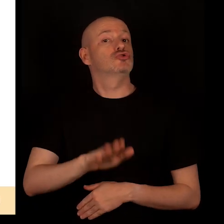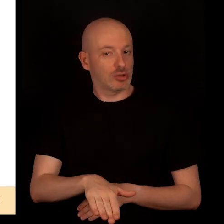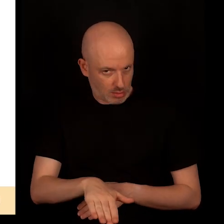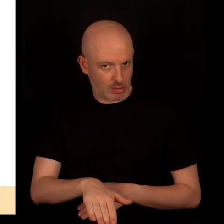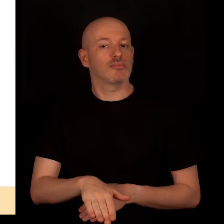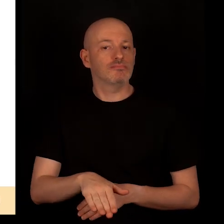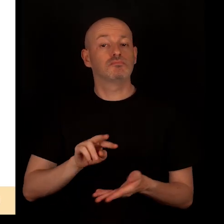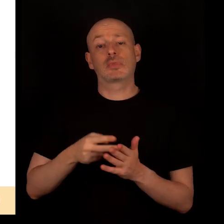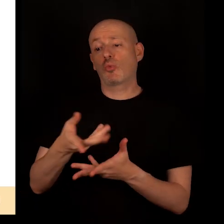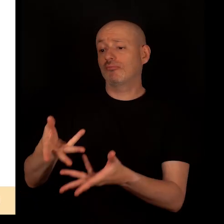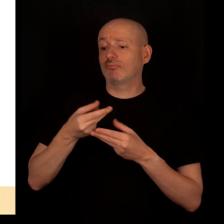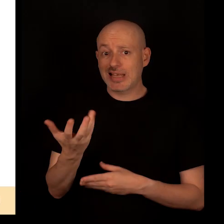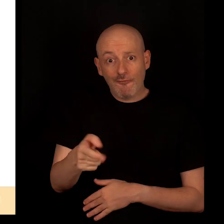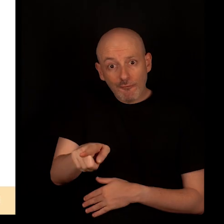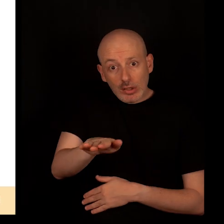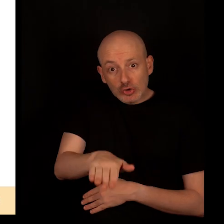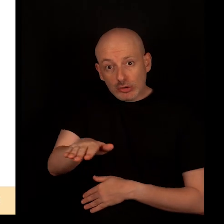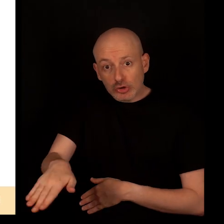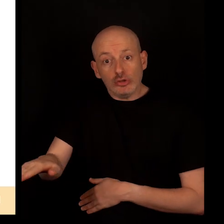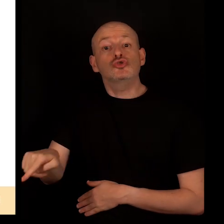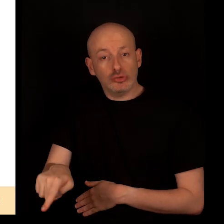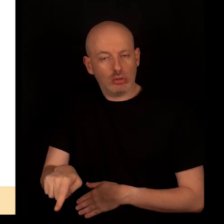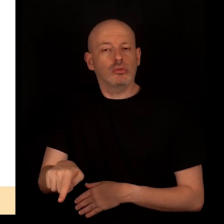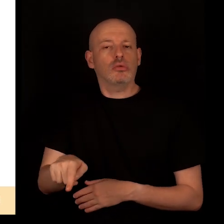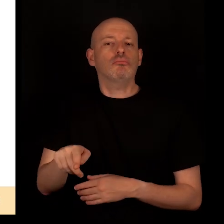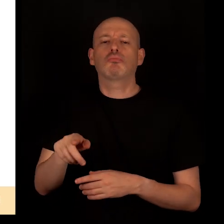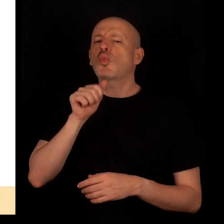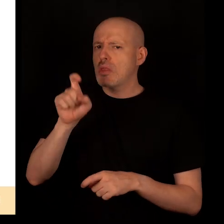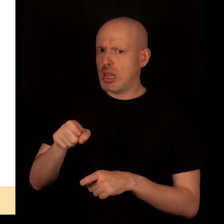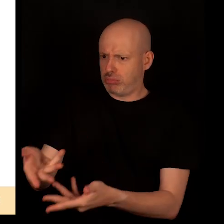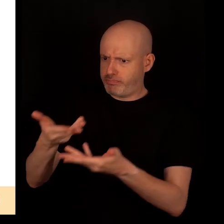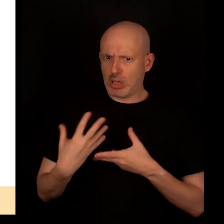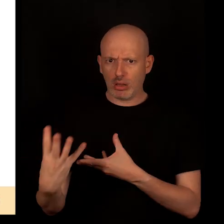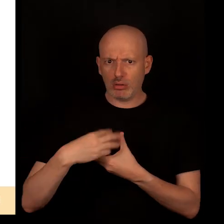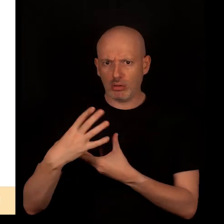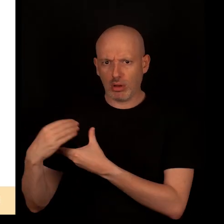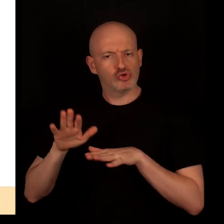If you invite residents who have children and they don't need to bring the children to the residency.